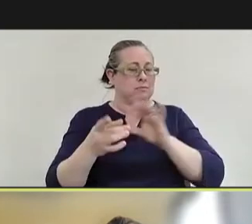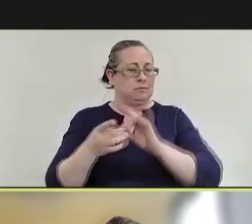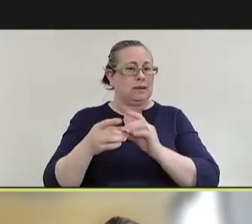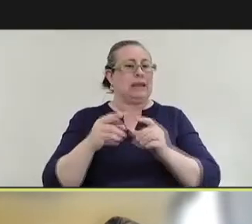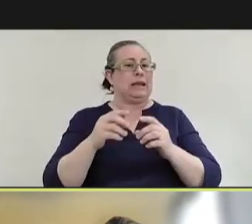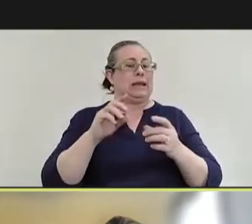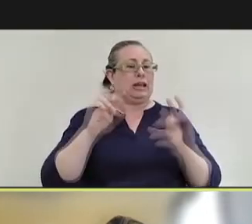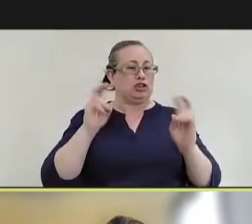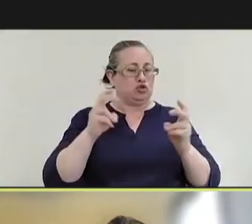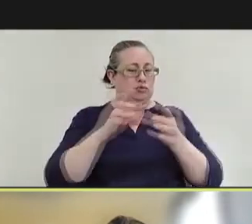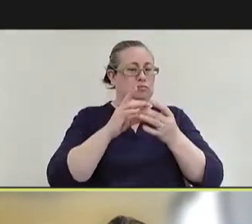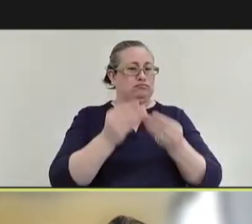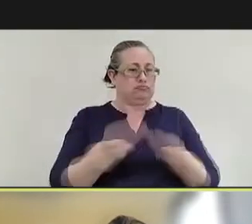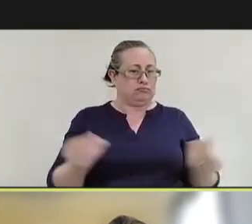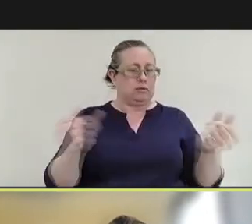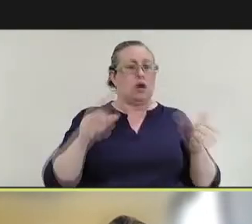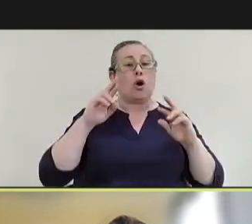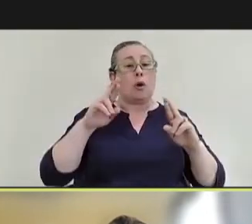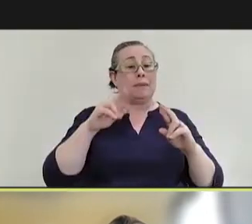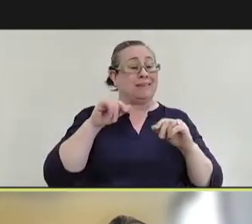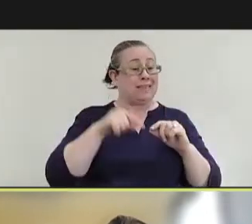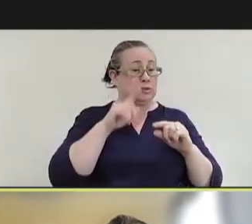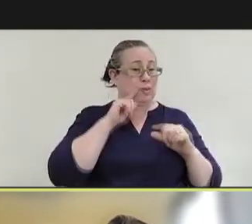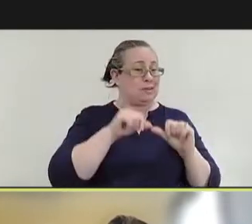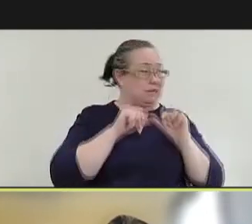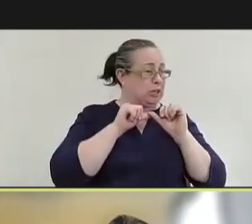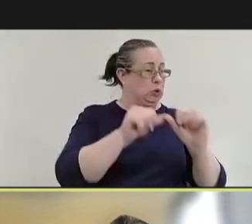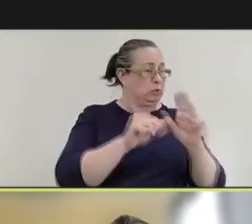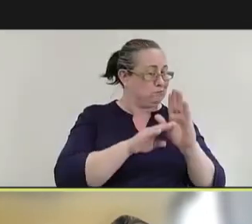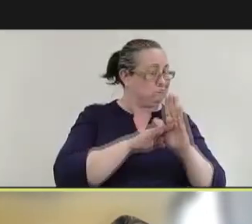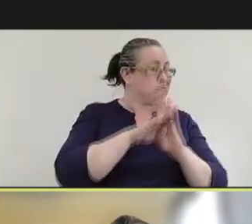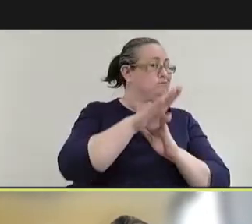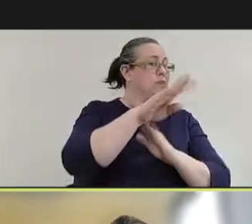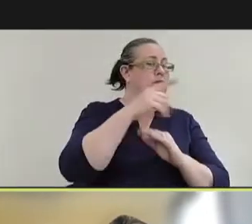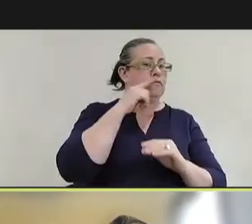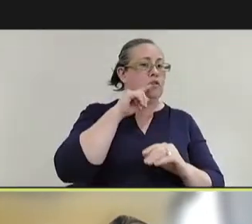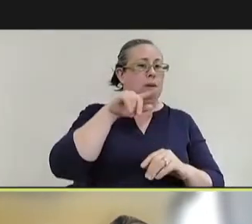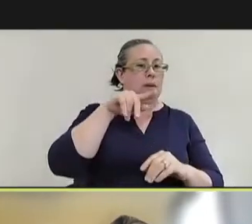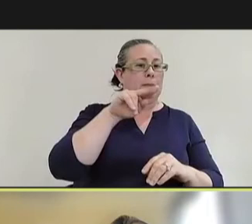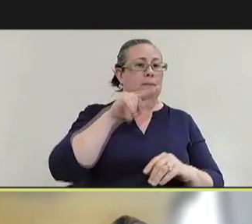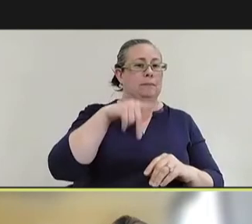hoping that this will be a continued trend up for pneumococcal. But again, the black and the white